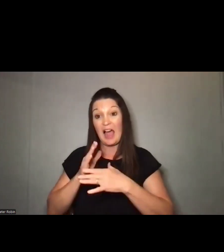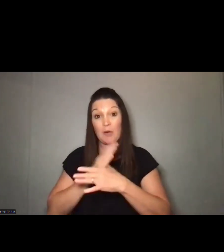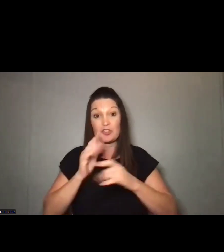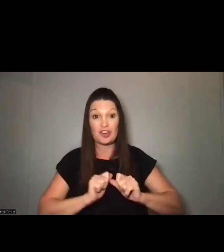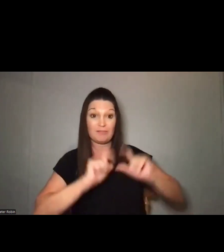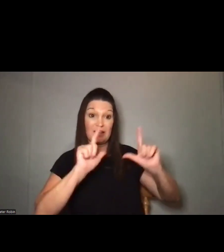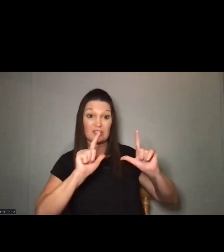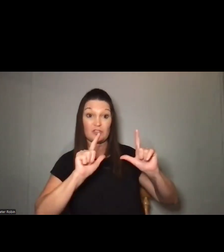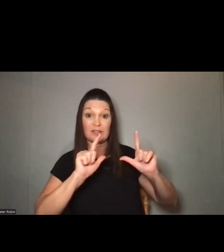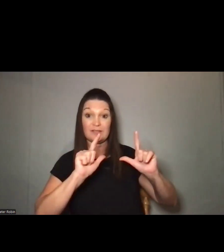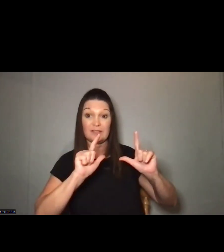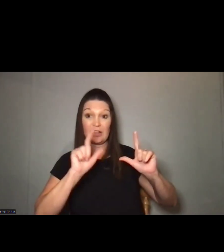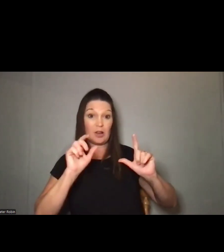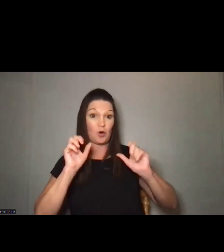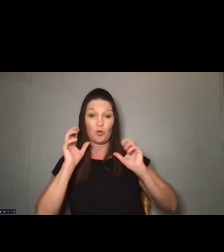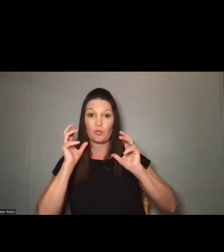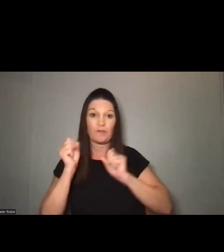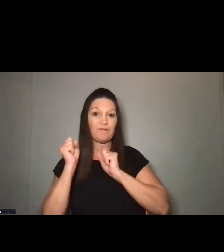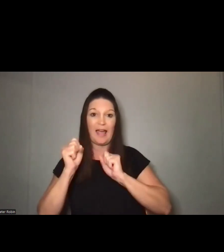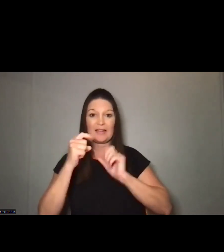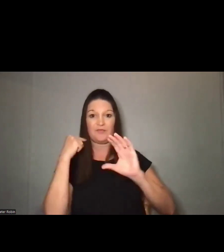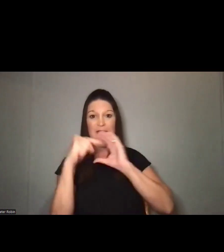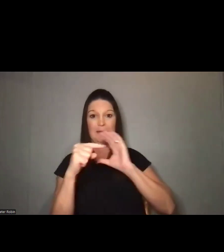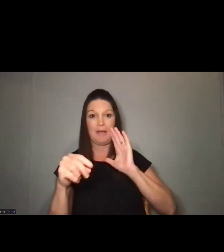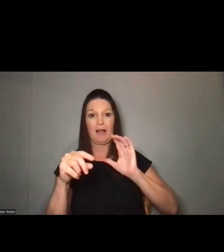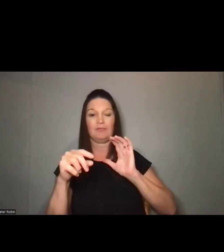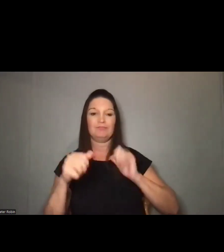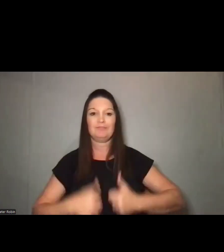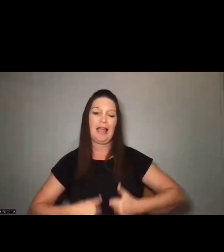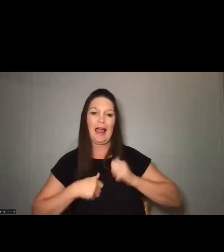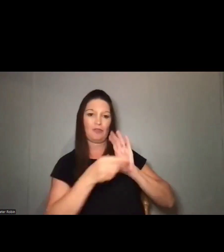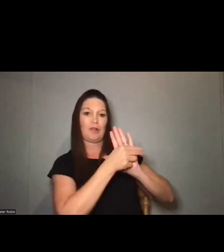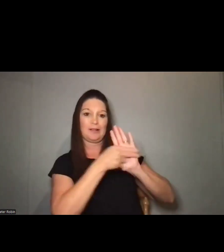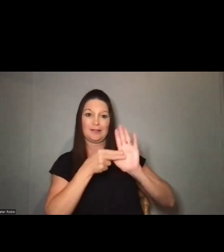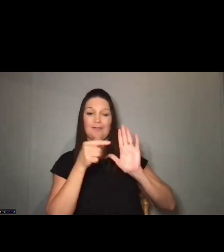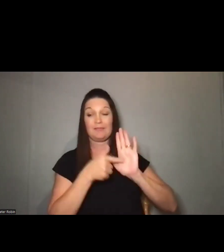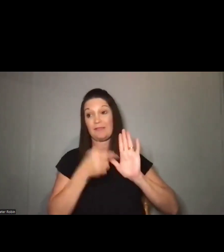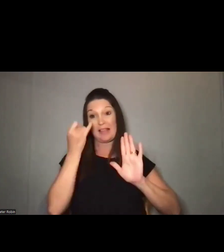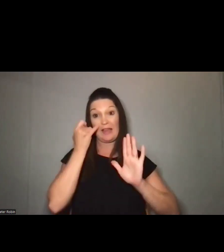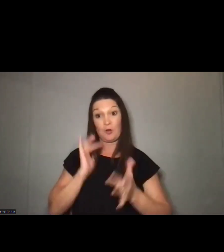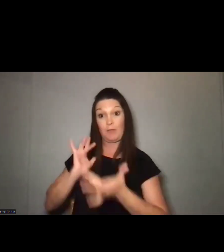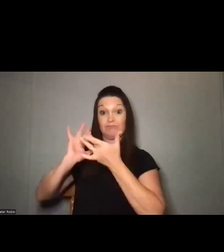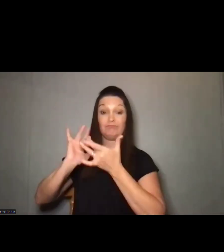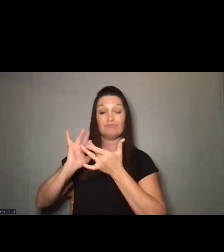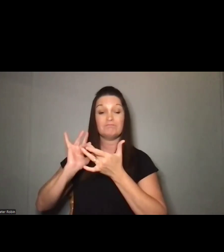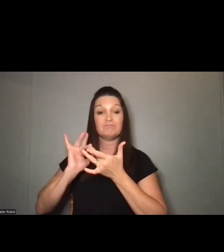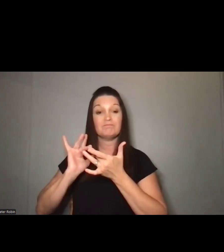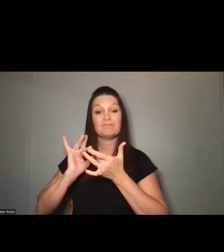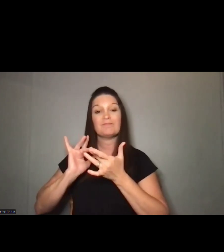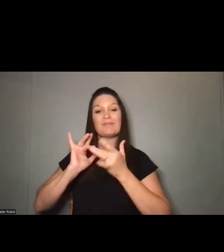that will be up on the screen as well